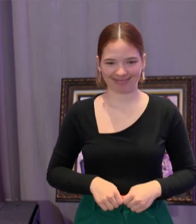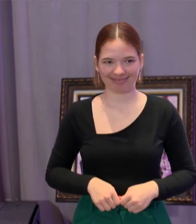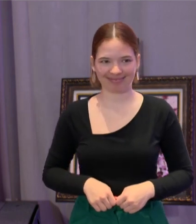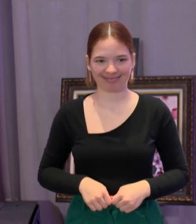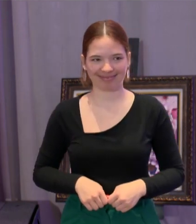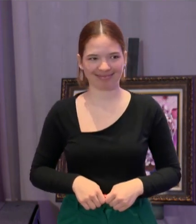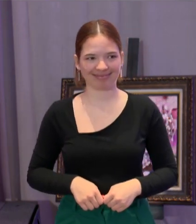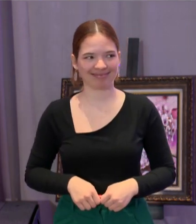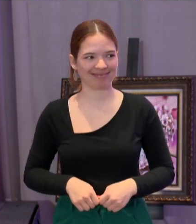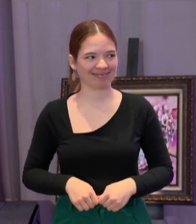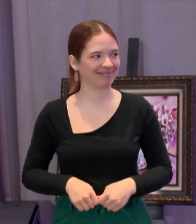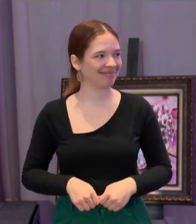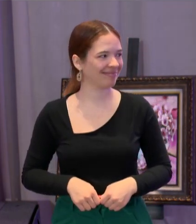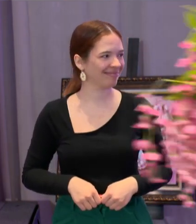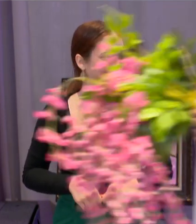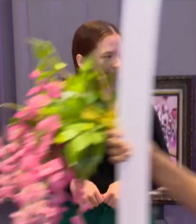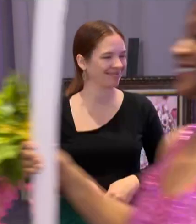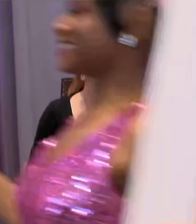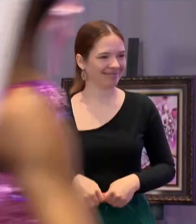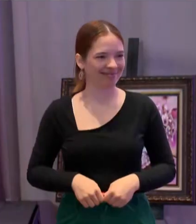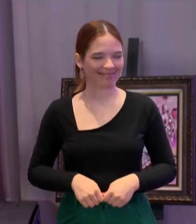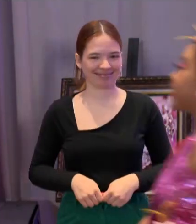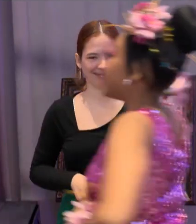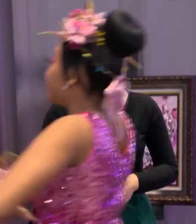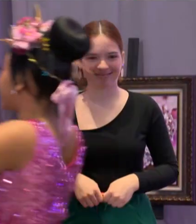THE CELEBRATION HAS BEGUN